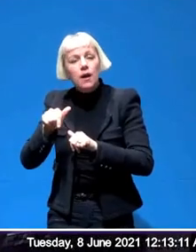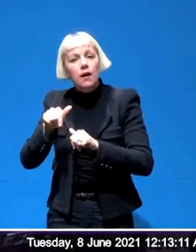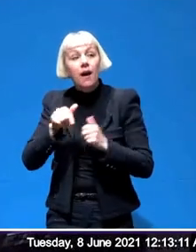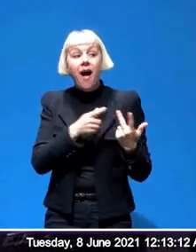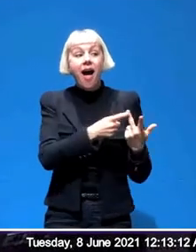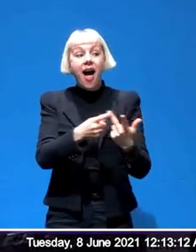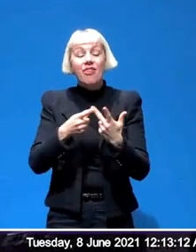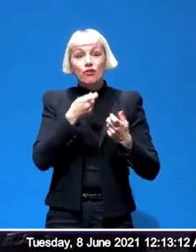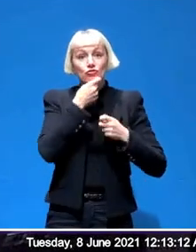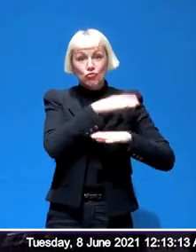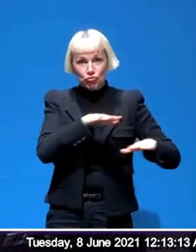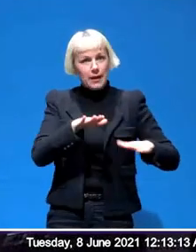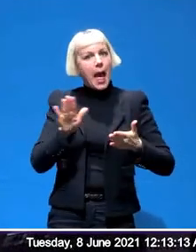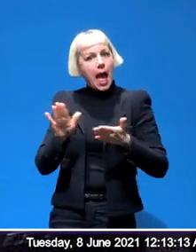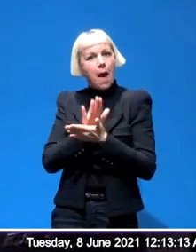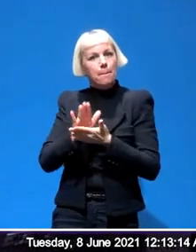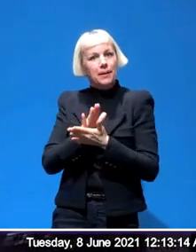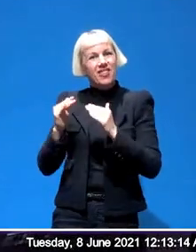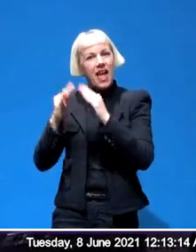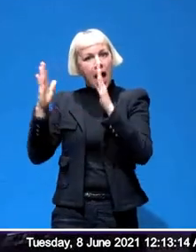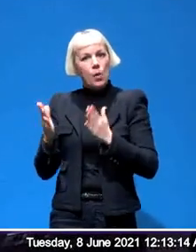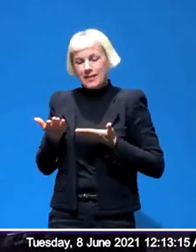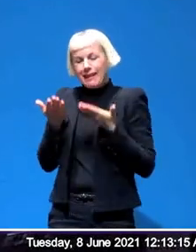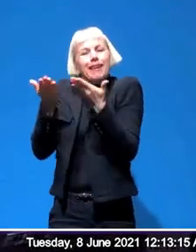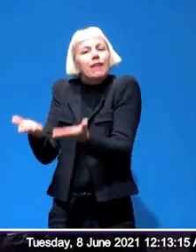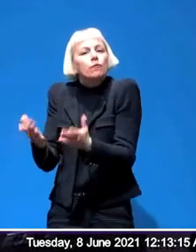all very happy for this, that Daniel will stay in this house, but it will be